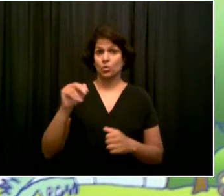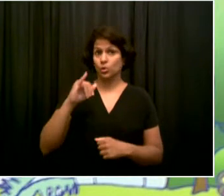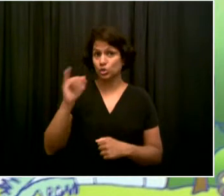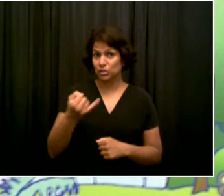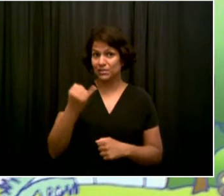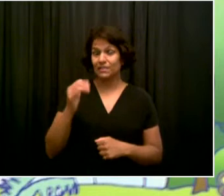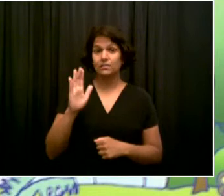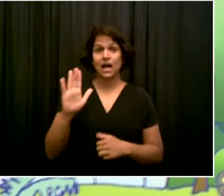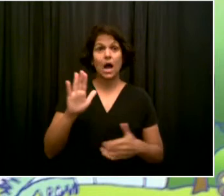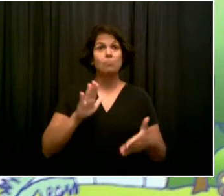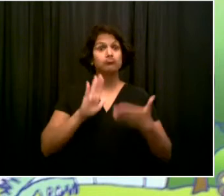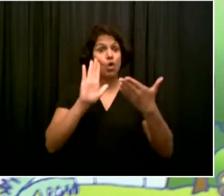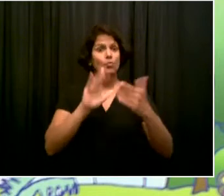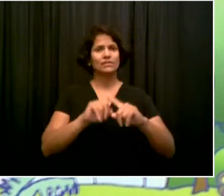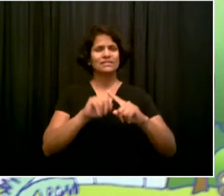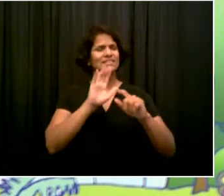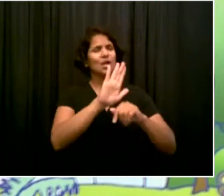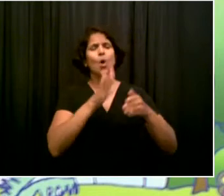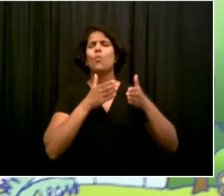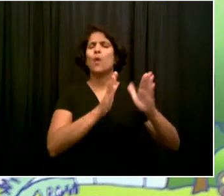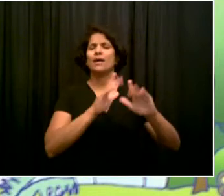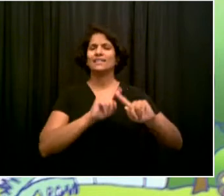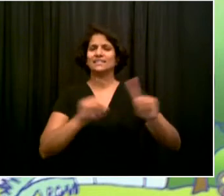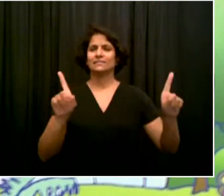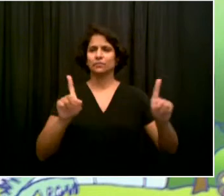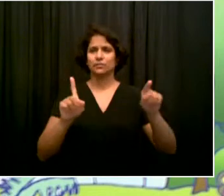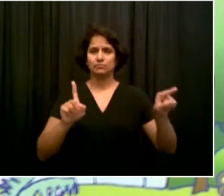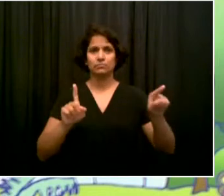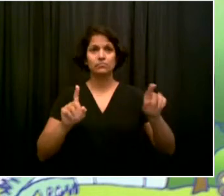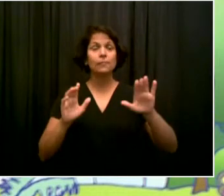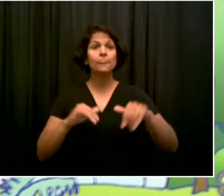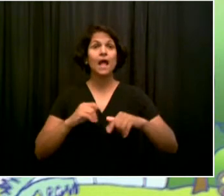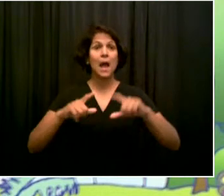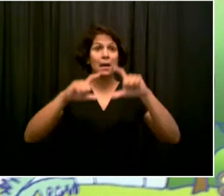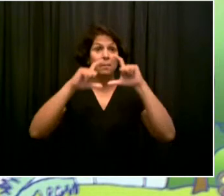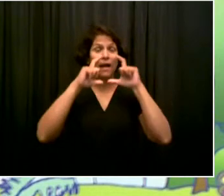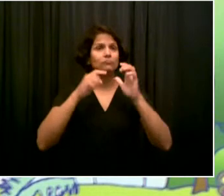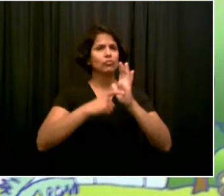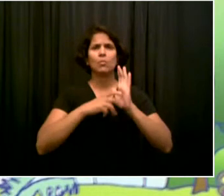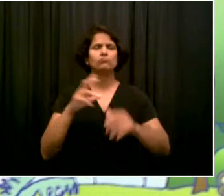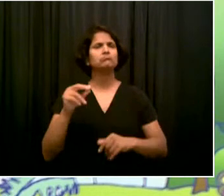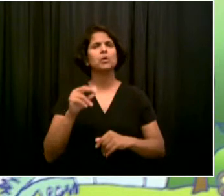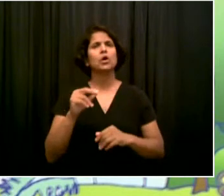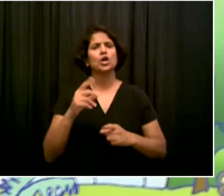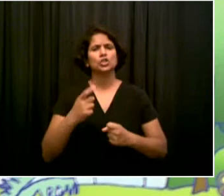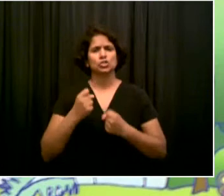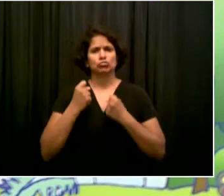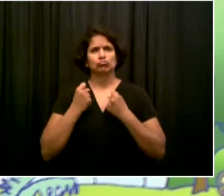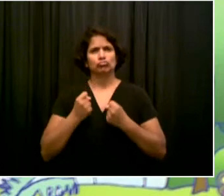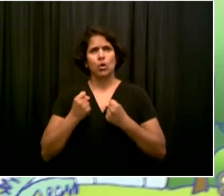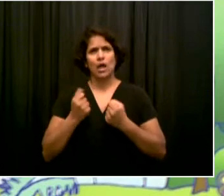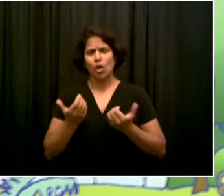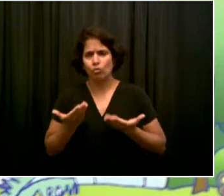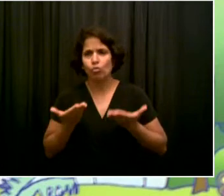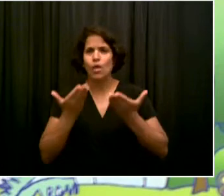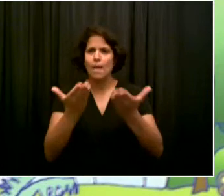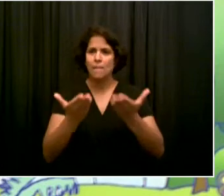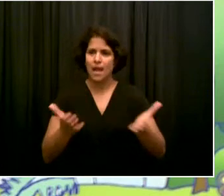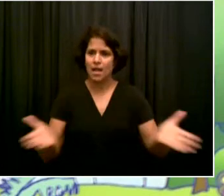YOUR HEALTH EXPERT C ANCHIME IN ON THIS? NEW JERSEY HAS TAKEN A DFIFERENT